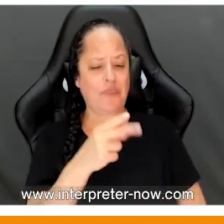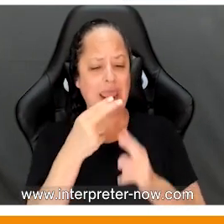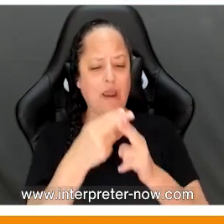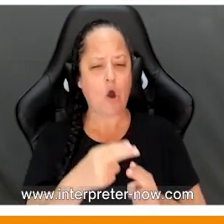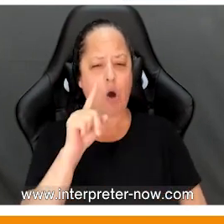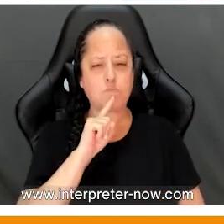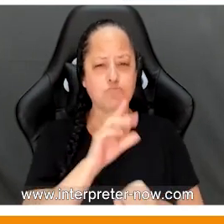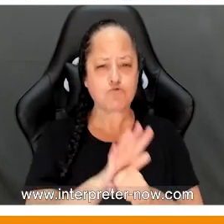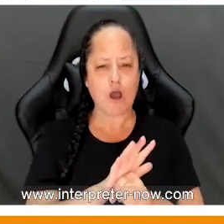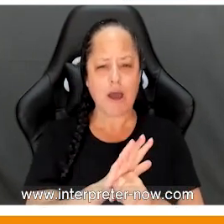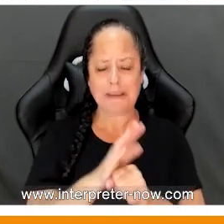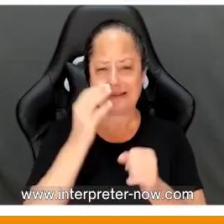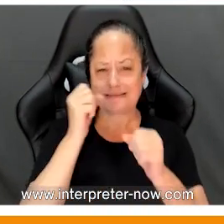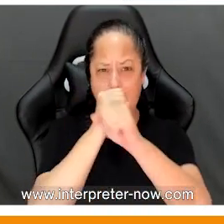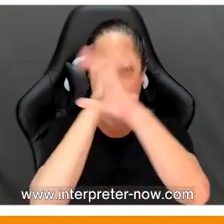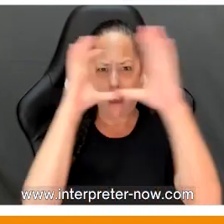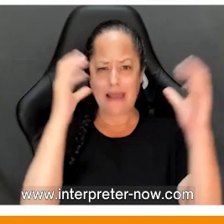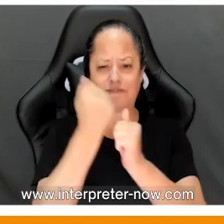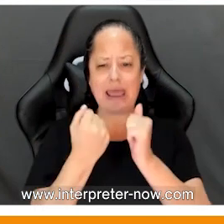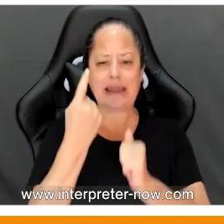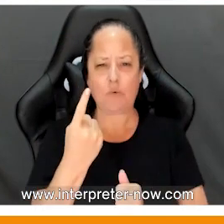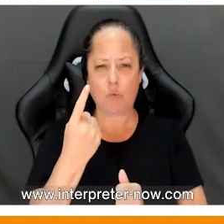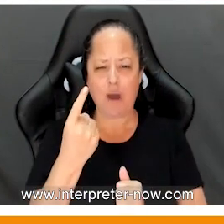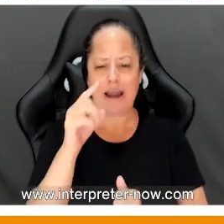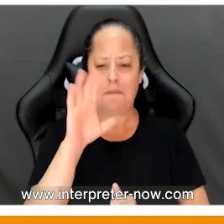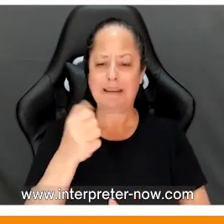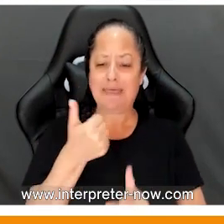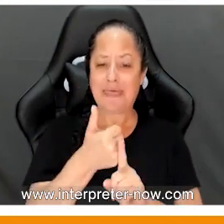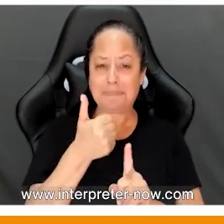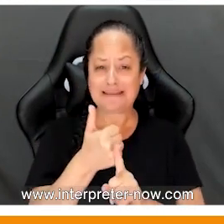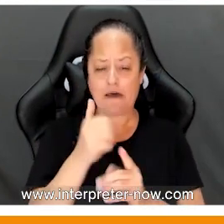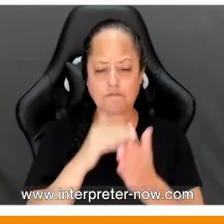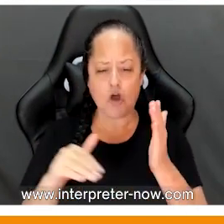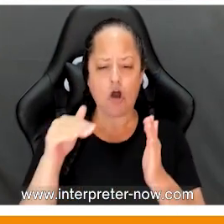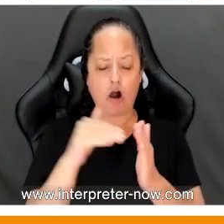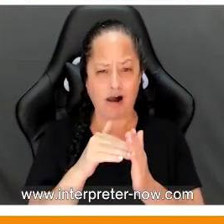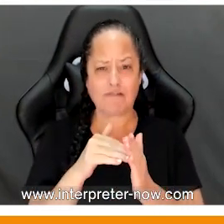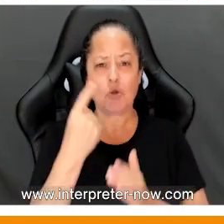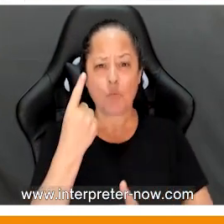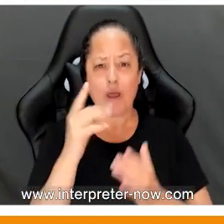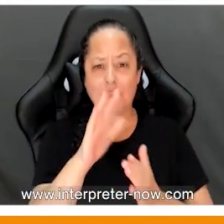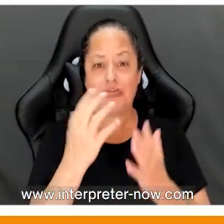call a promise of the idea that anyone could be their most authentic self. It's often even touted in one of their values.